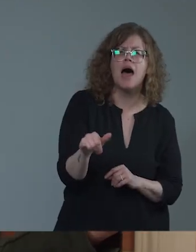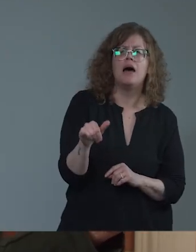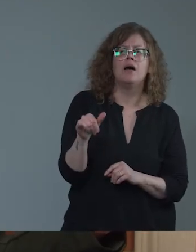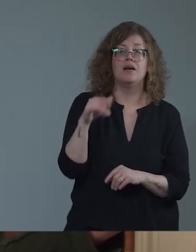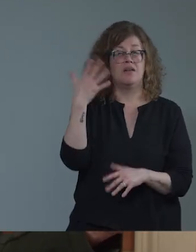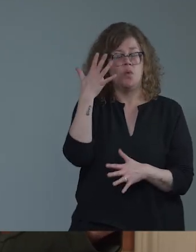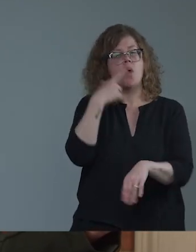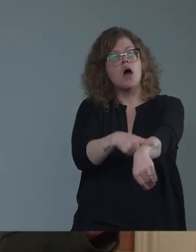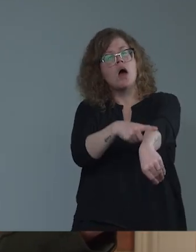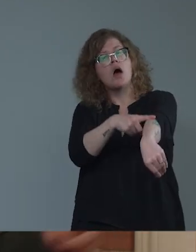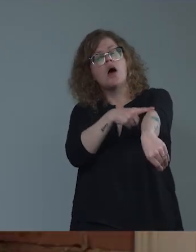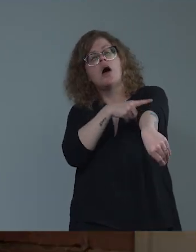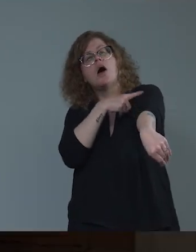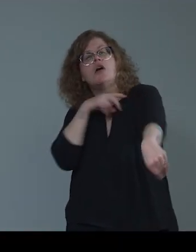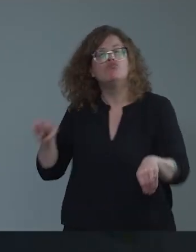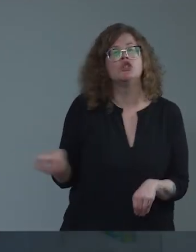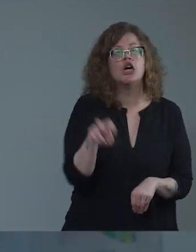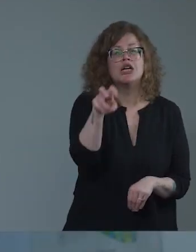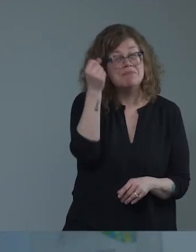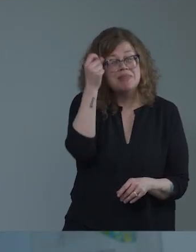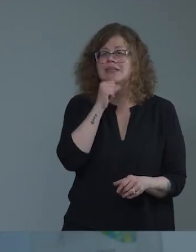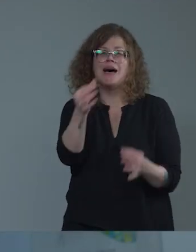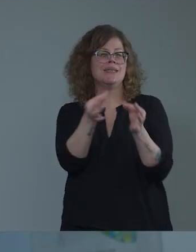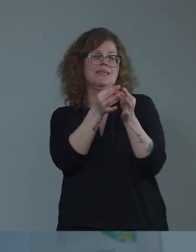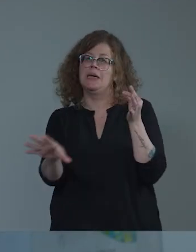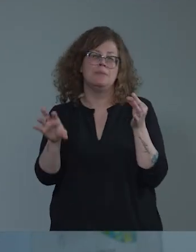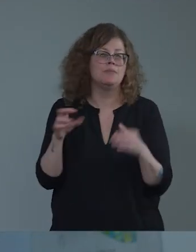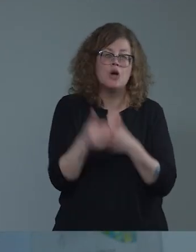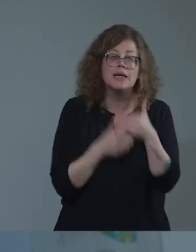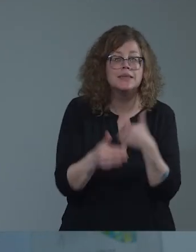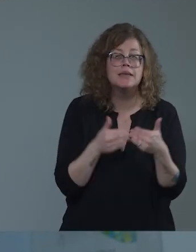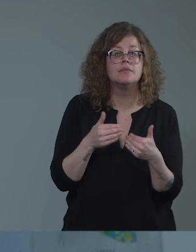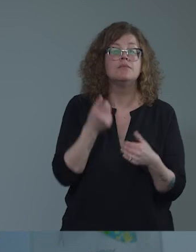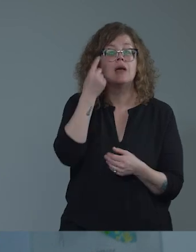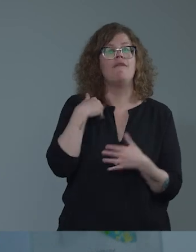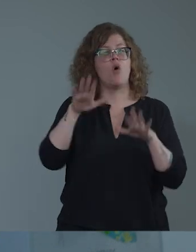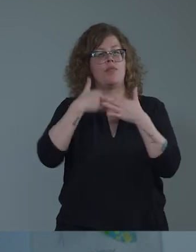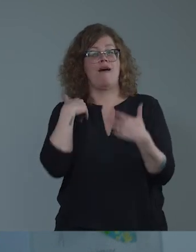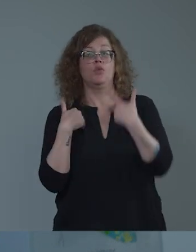the goals that are met by the end of the project. I think one of the main things I realized was, was